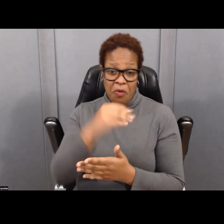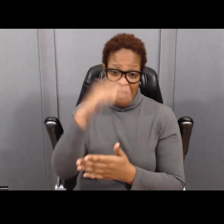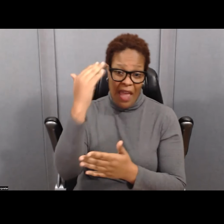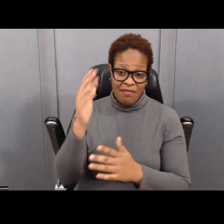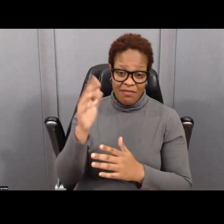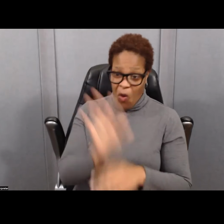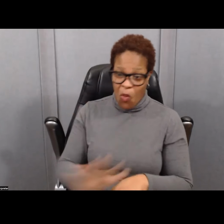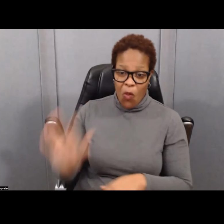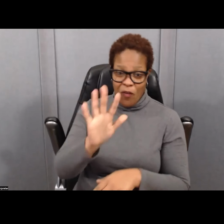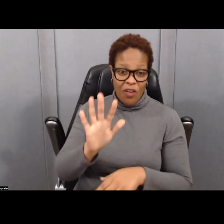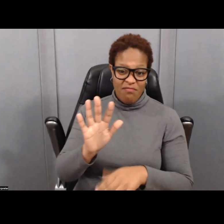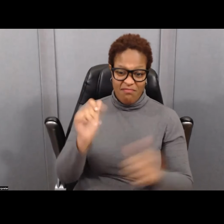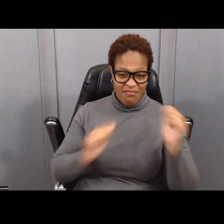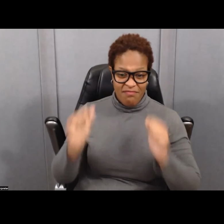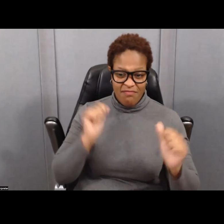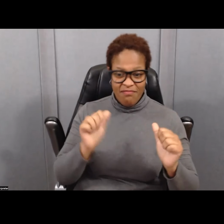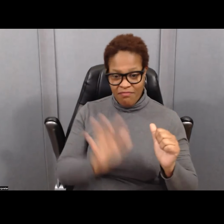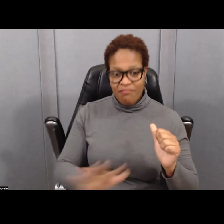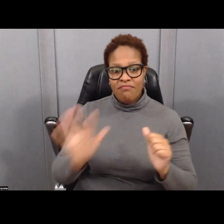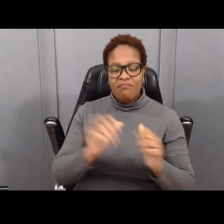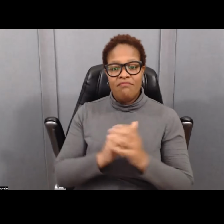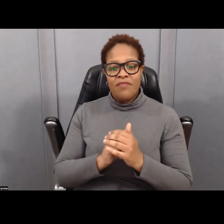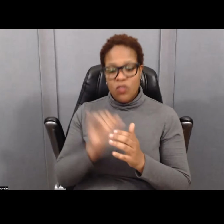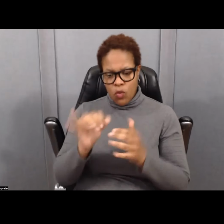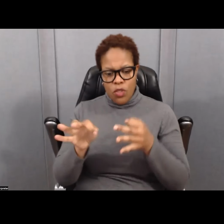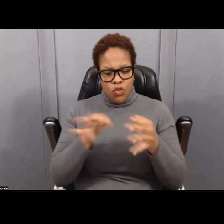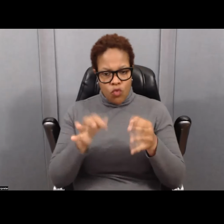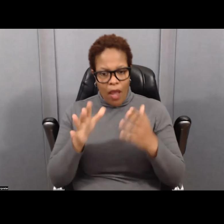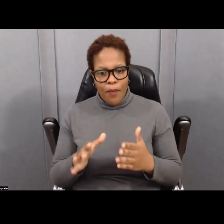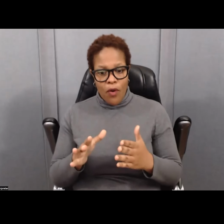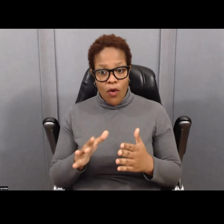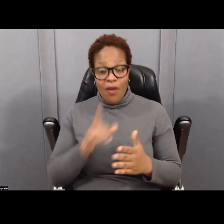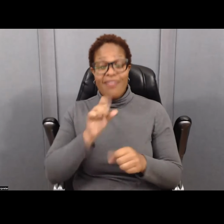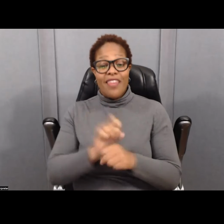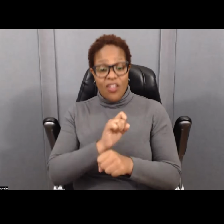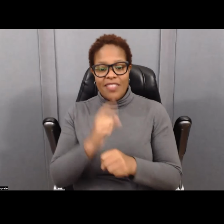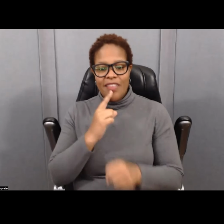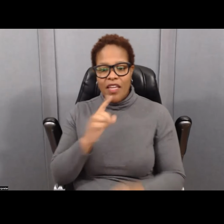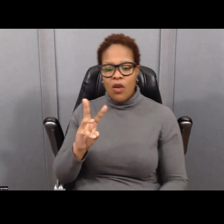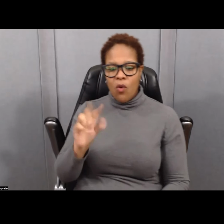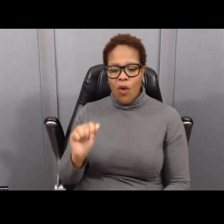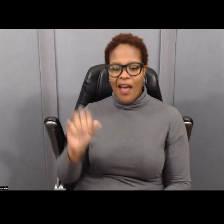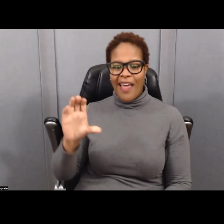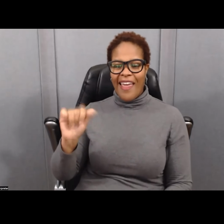And so the describer literally said, Wakanda, so he pronounced it incorrectly,